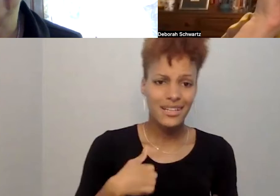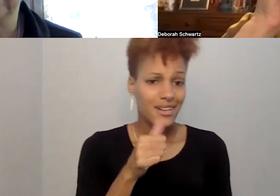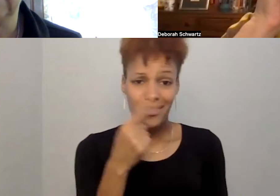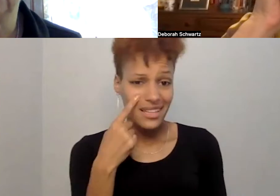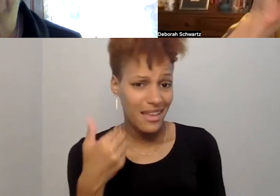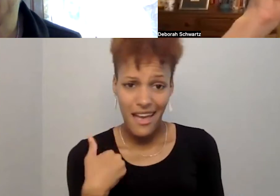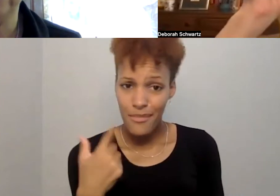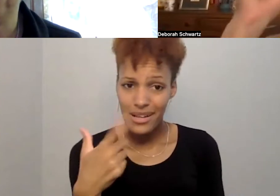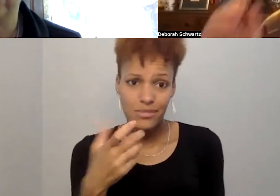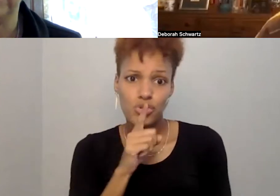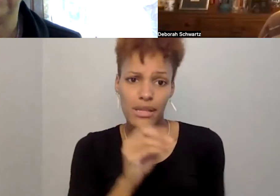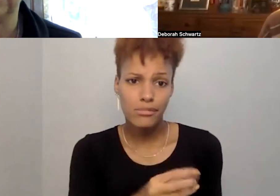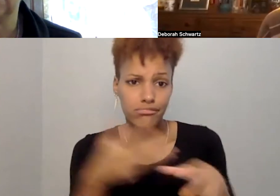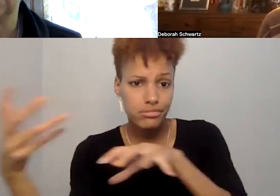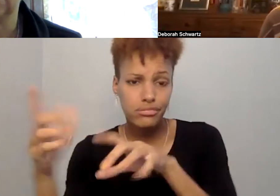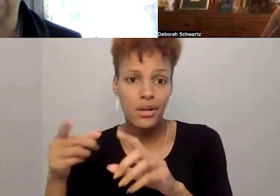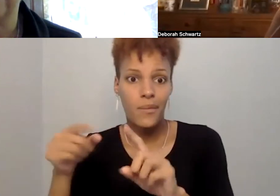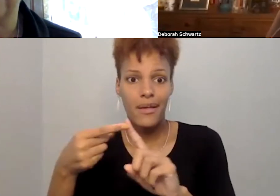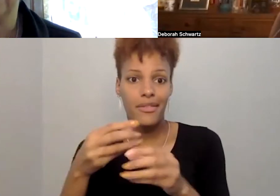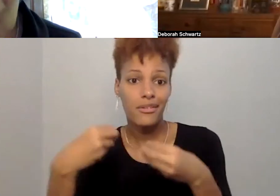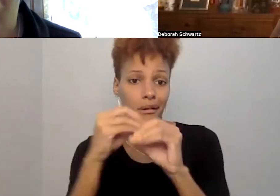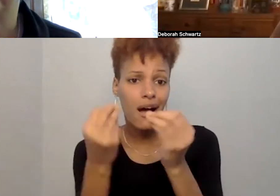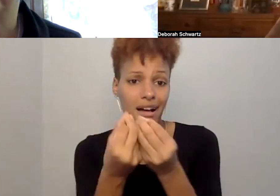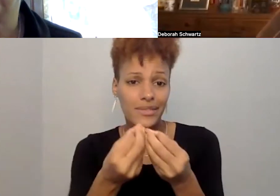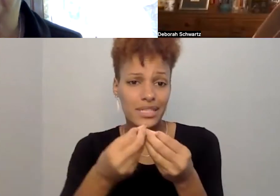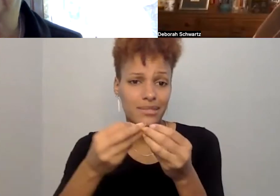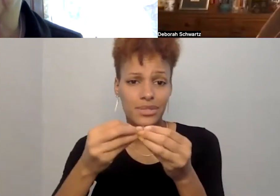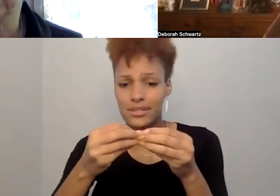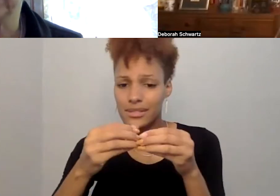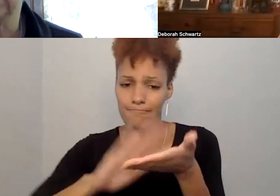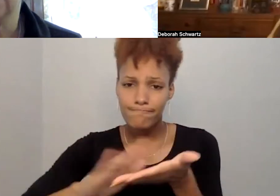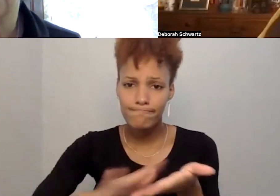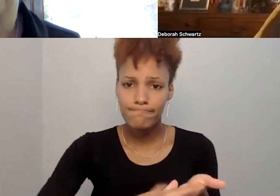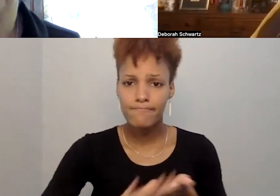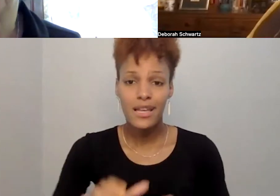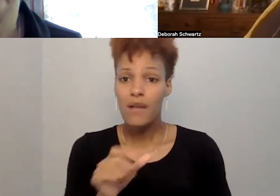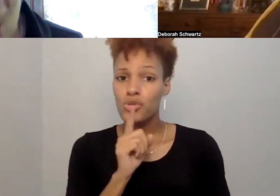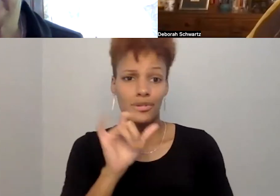emptied. I'm sure no one thought at the time that they were important. But one of the things